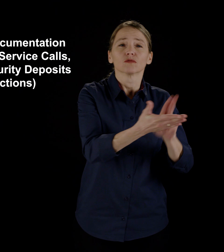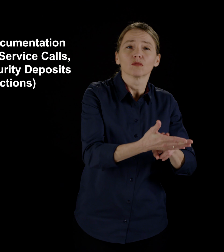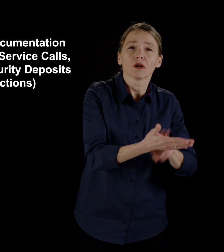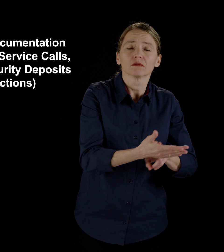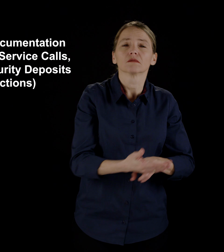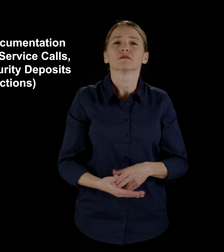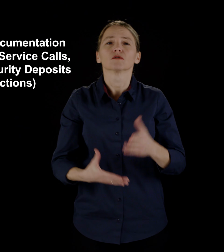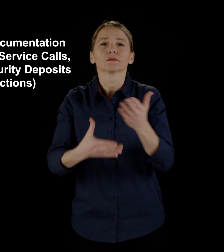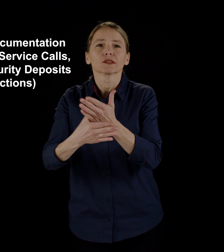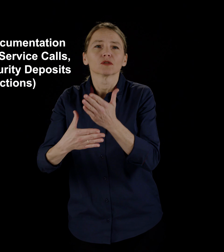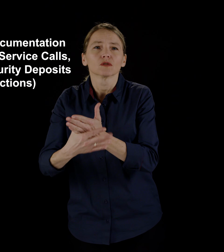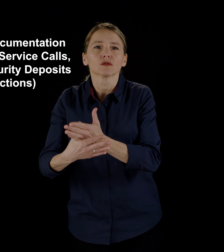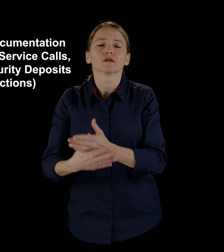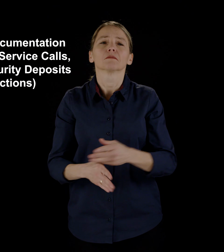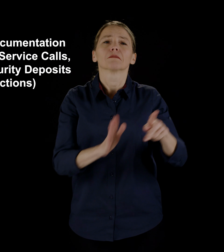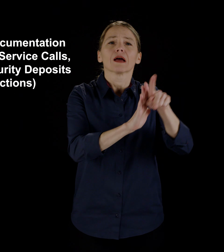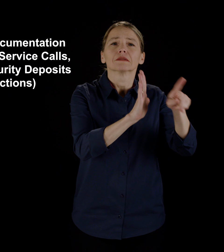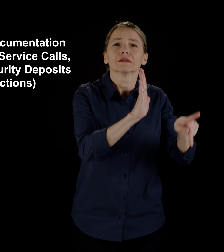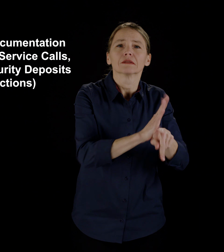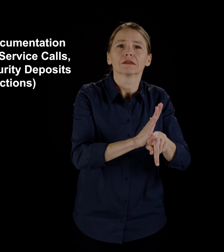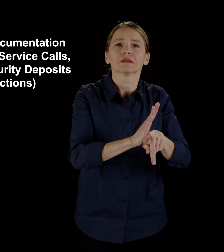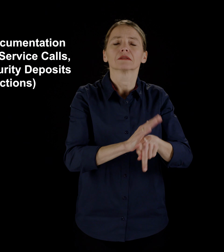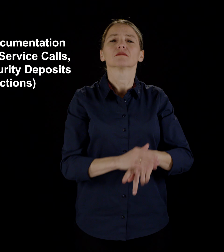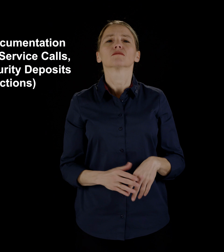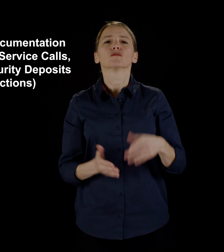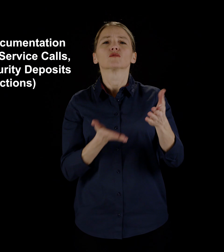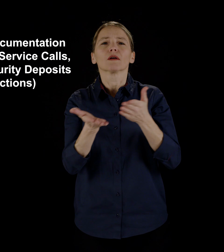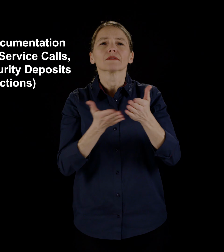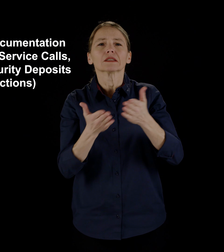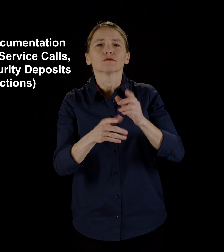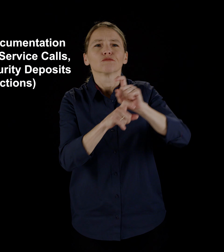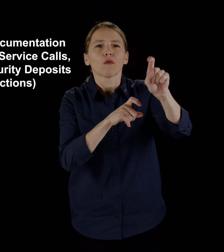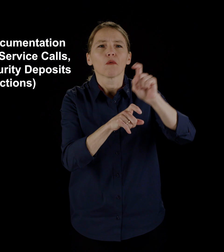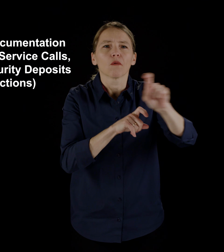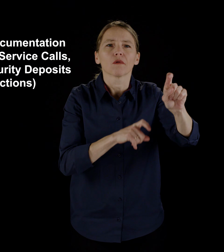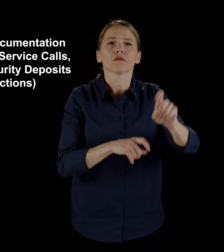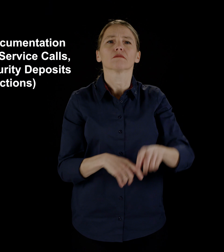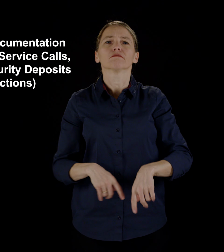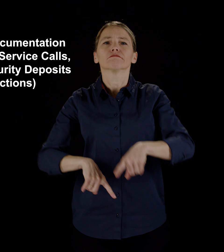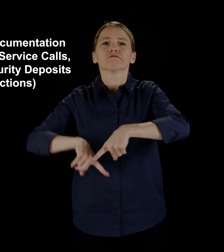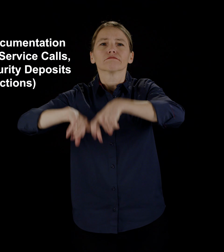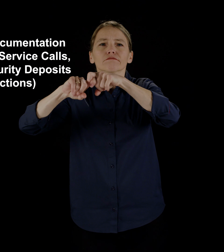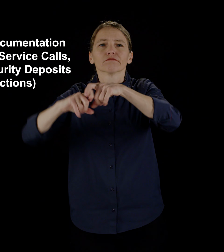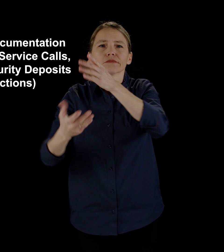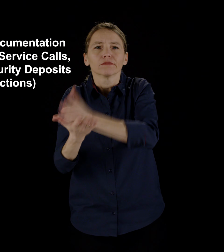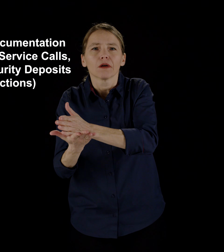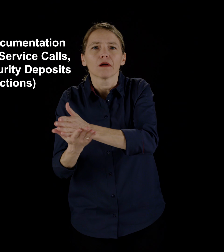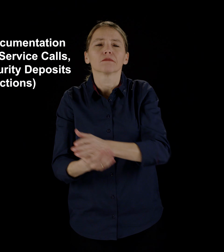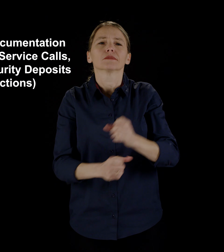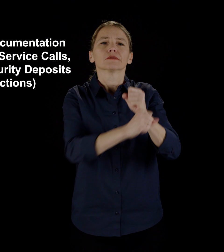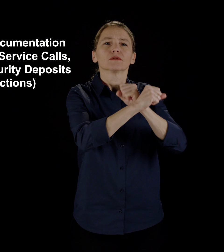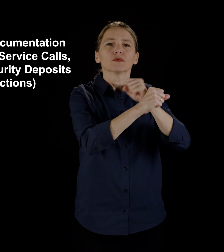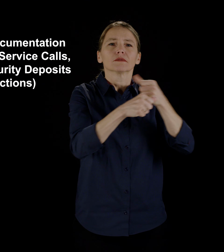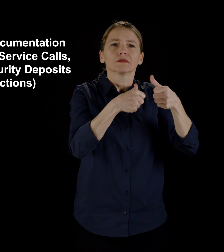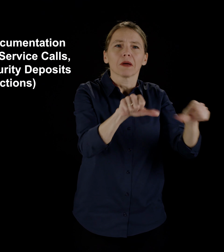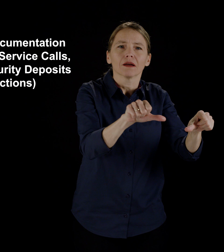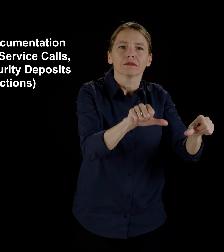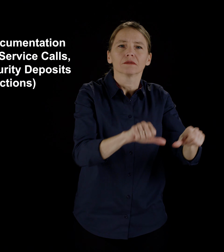Contracts, Documentation and Policies (Service Calls, Outages, Security Deposits and Disconnections)